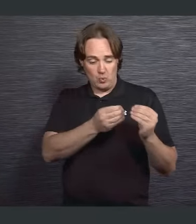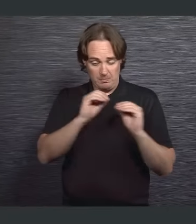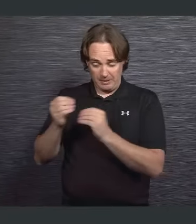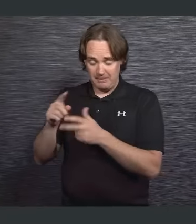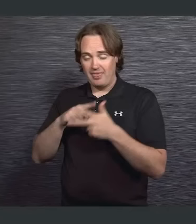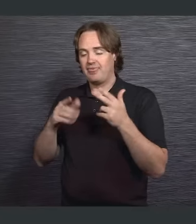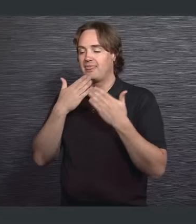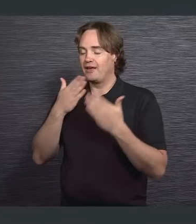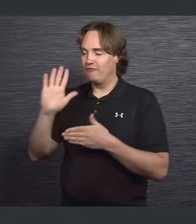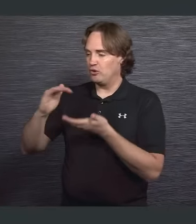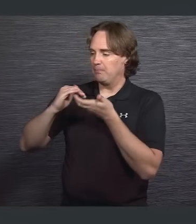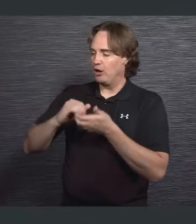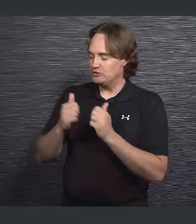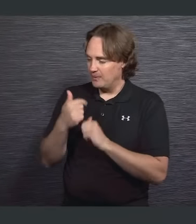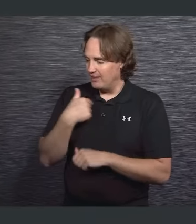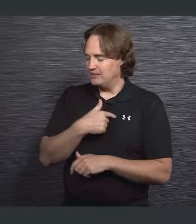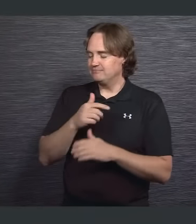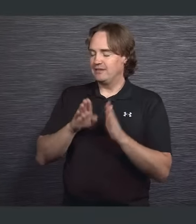and we can't wait to share more details soon.